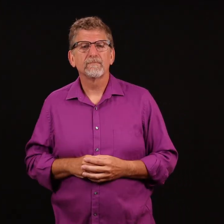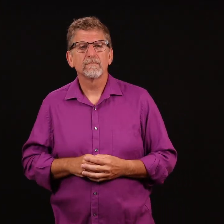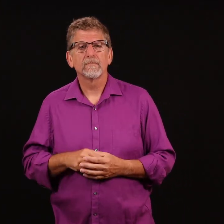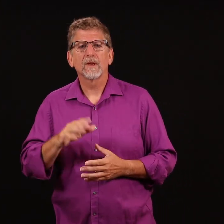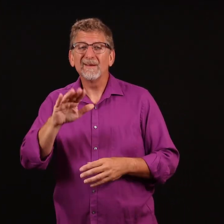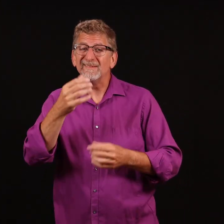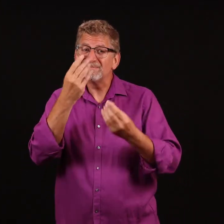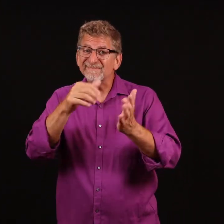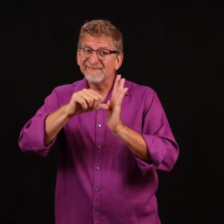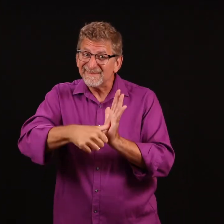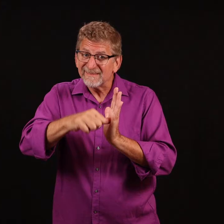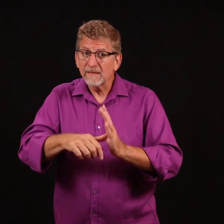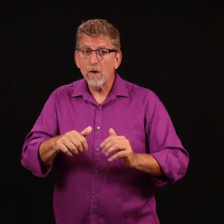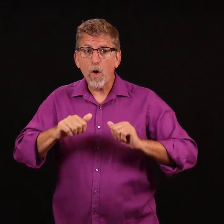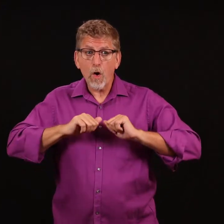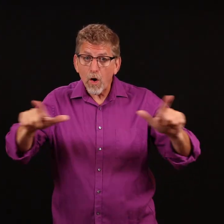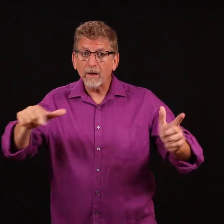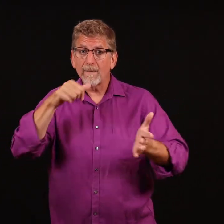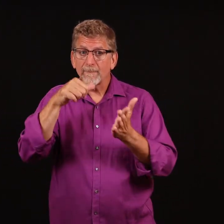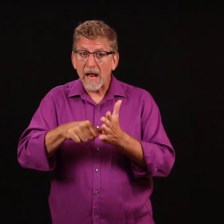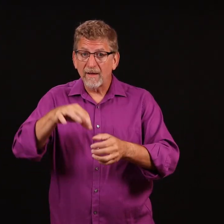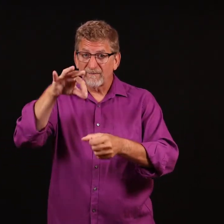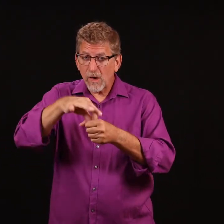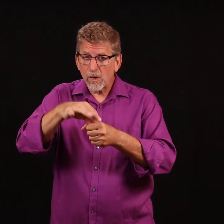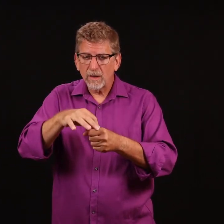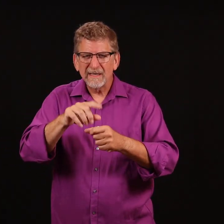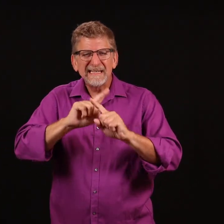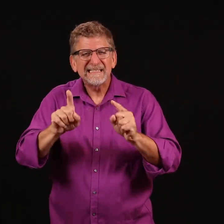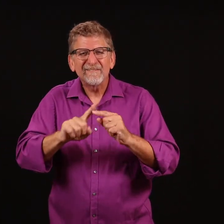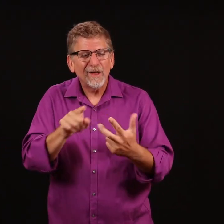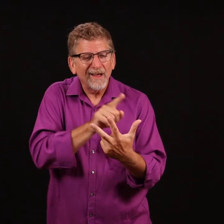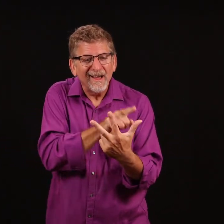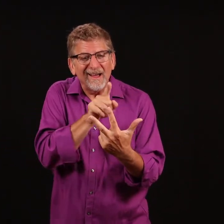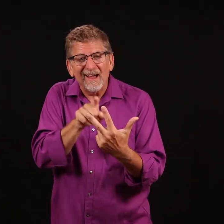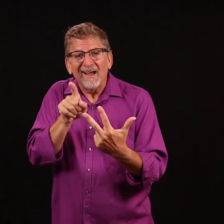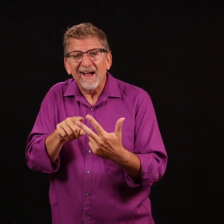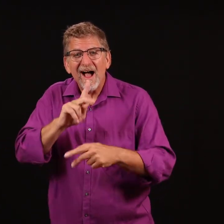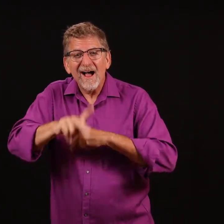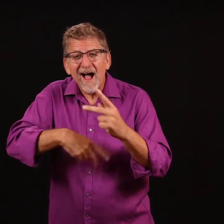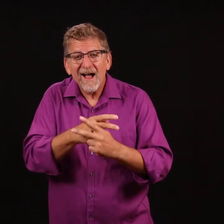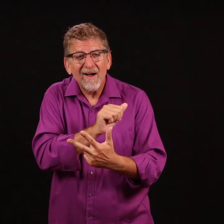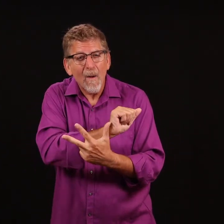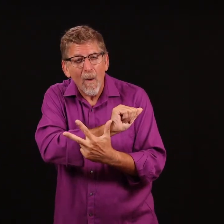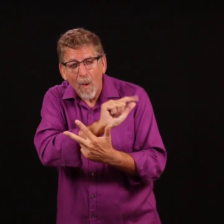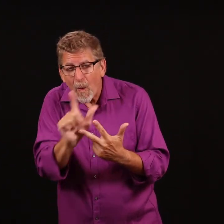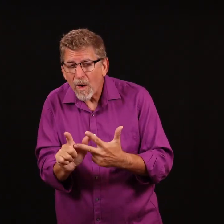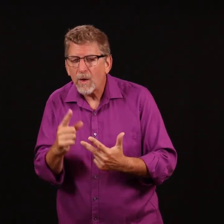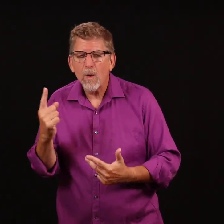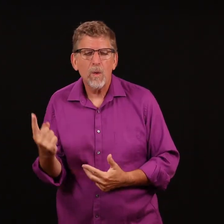their election via mail. Just remember, all mail-in votes, all types of ballots,